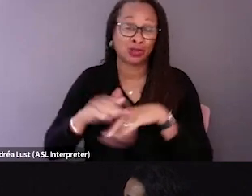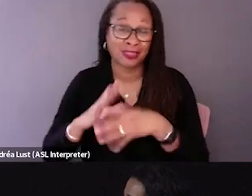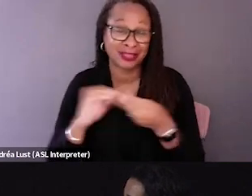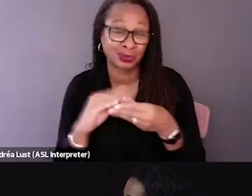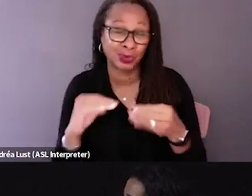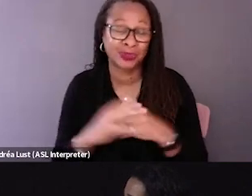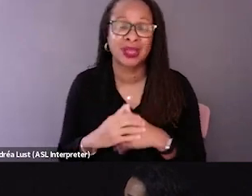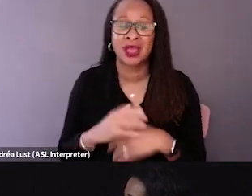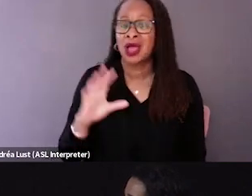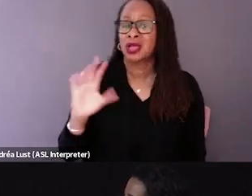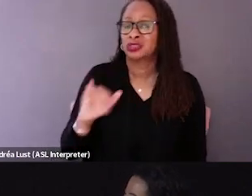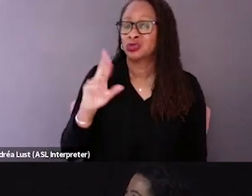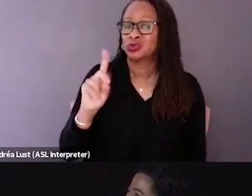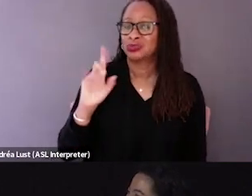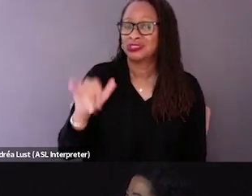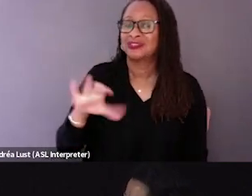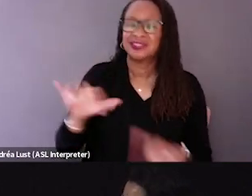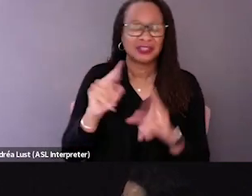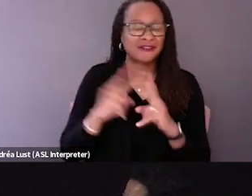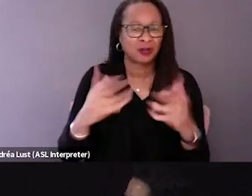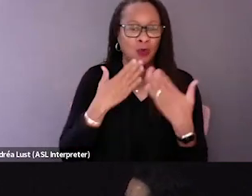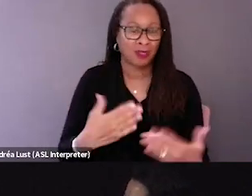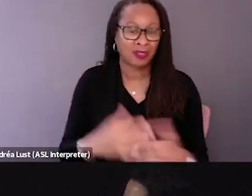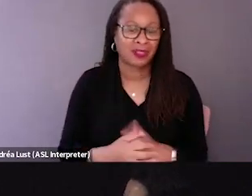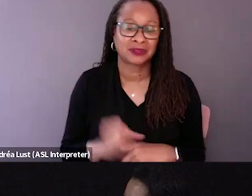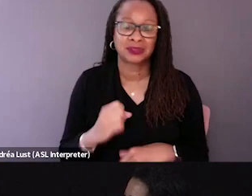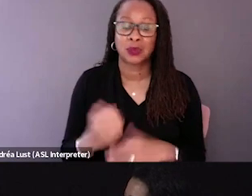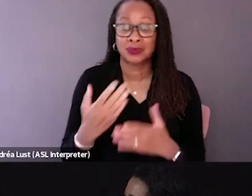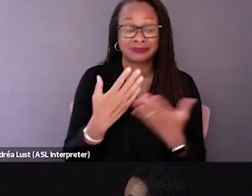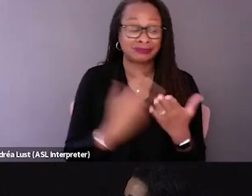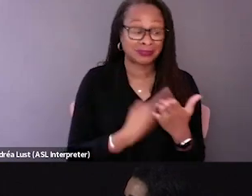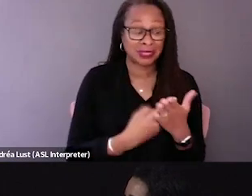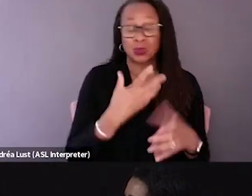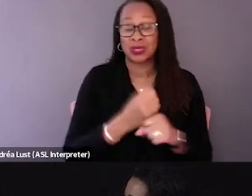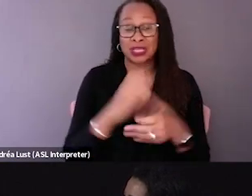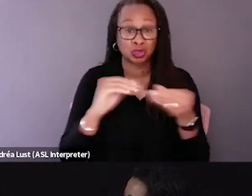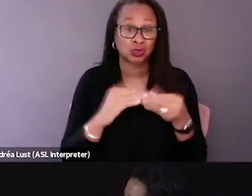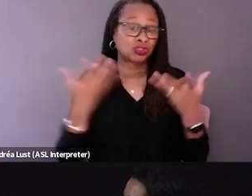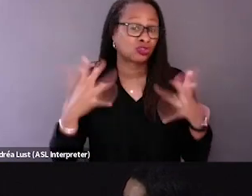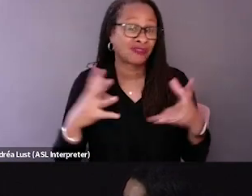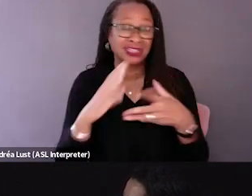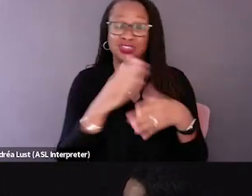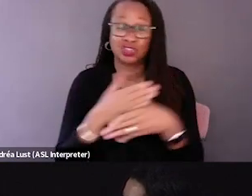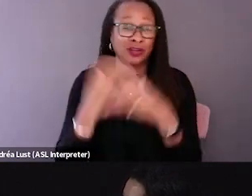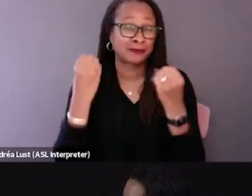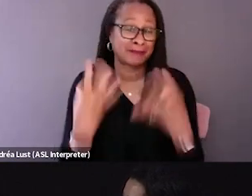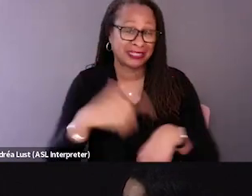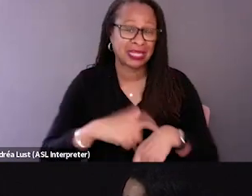and Judy does them so well. So in some cases we were getting, you know, we're getting the stories that she's told before and that was okay.